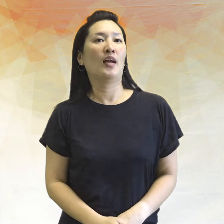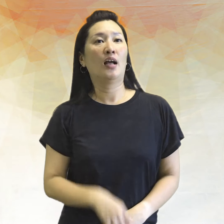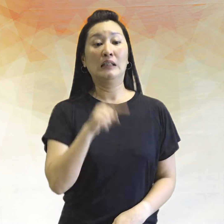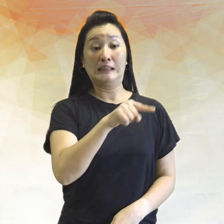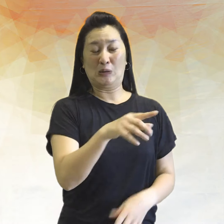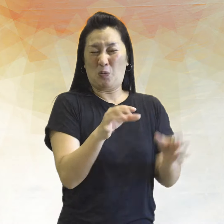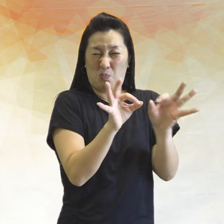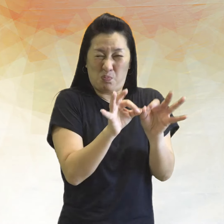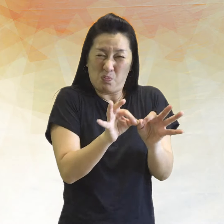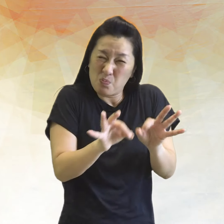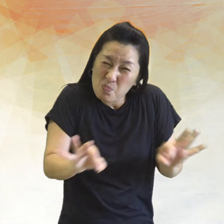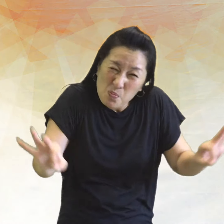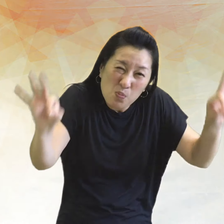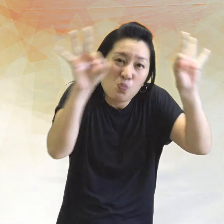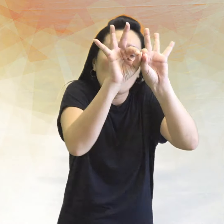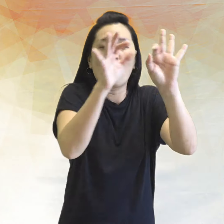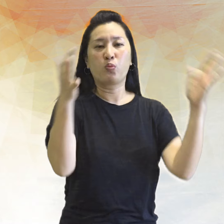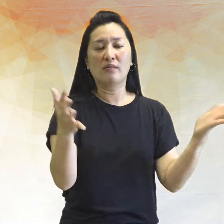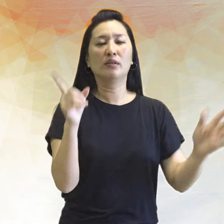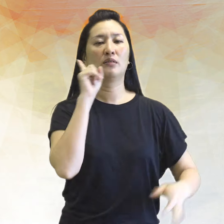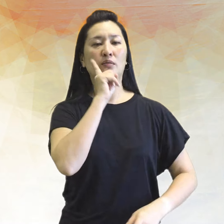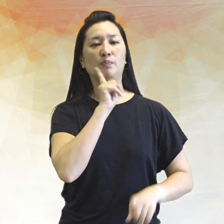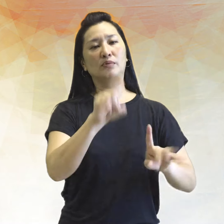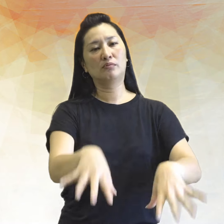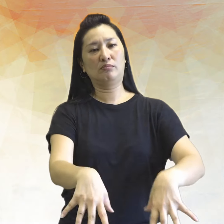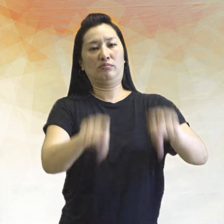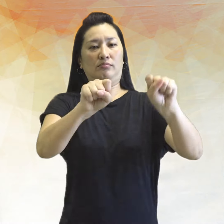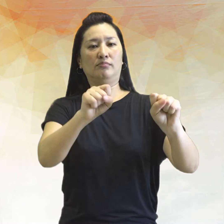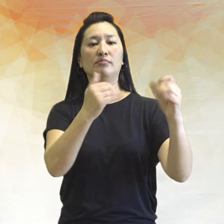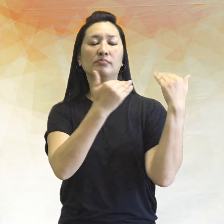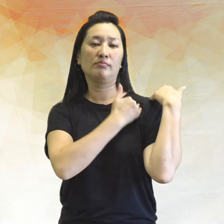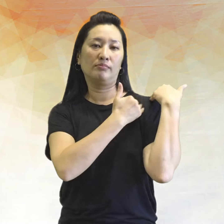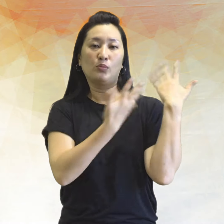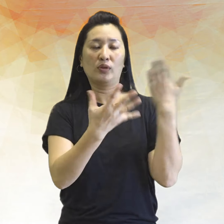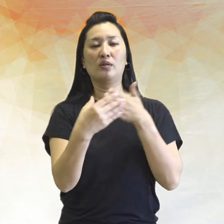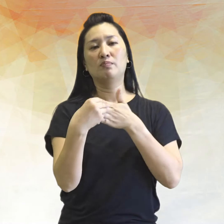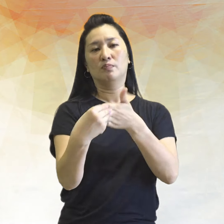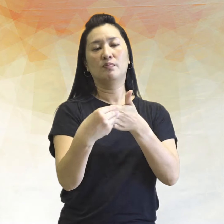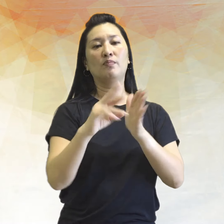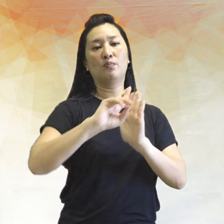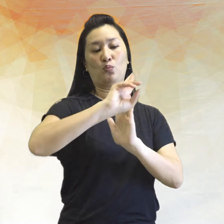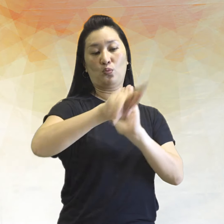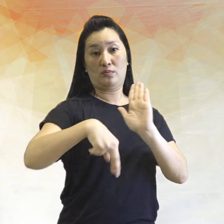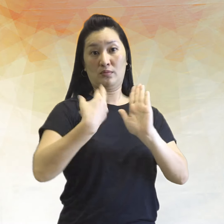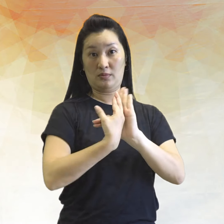More importantly, it is necessary to ensure that deaf people have the opportunity to take up leadership roles,